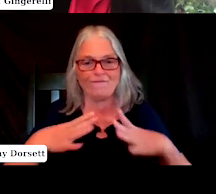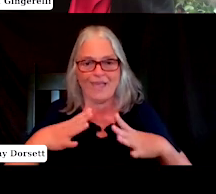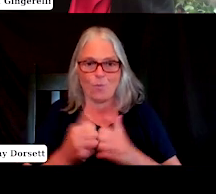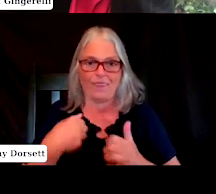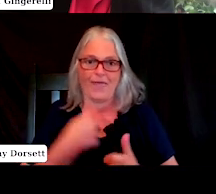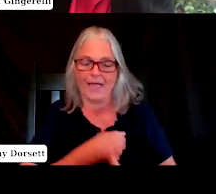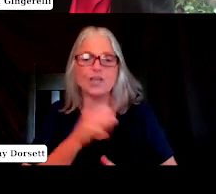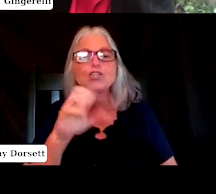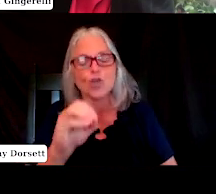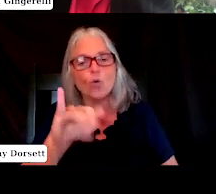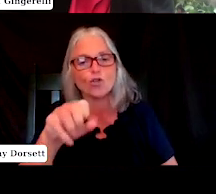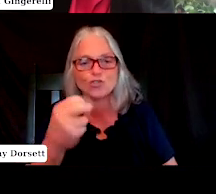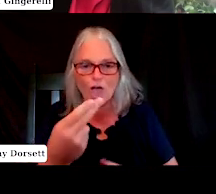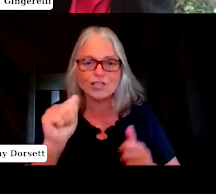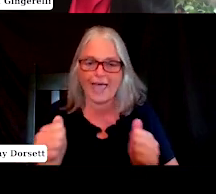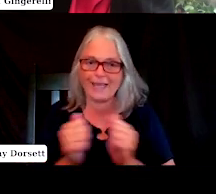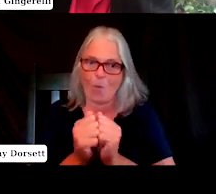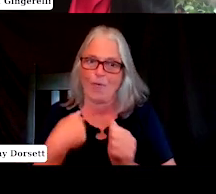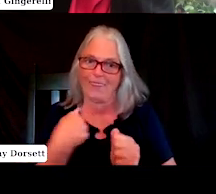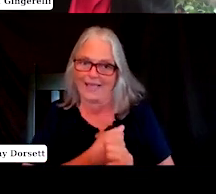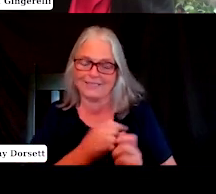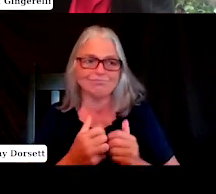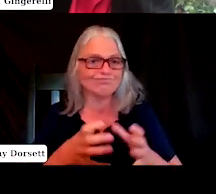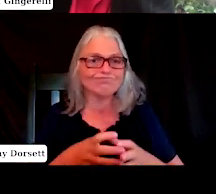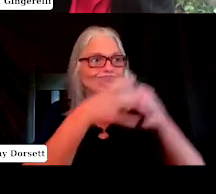Can accompany us, and then.